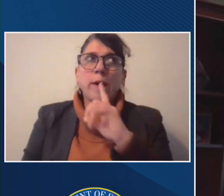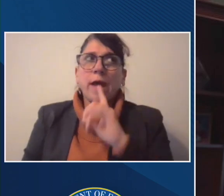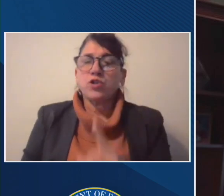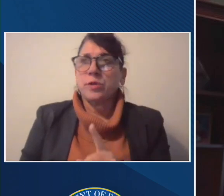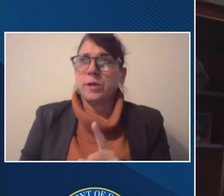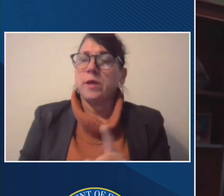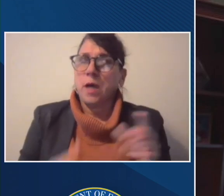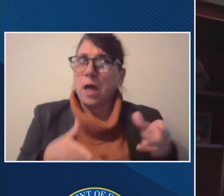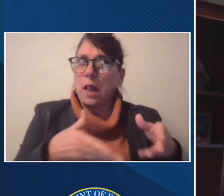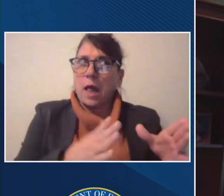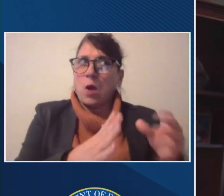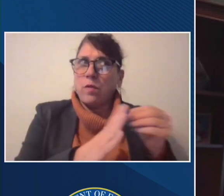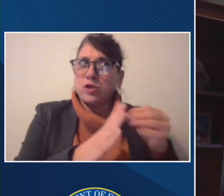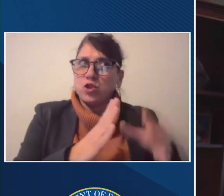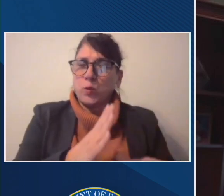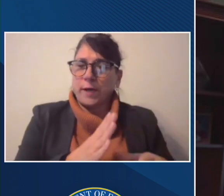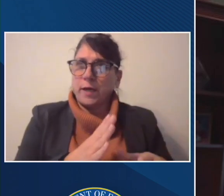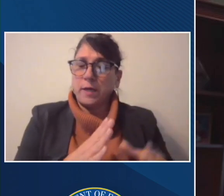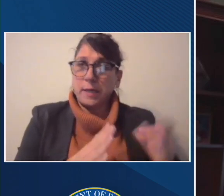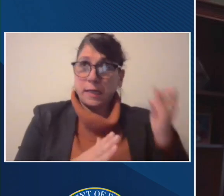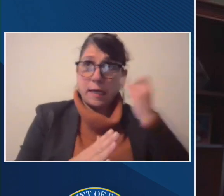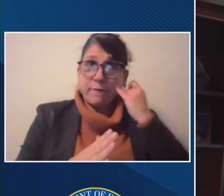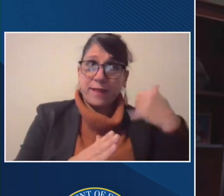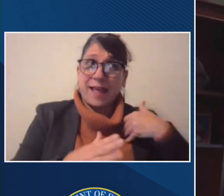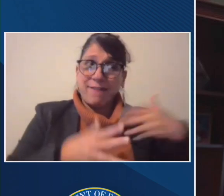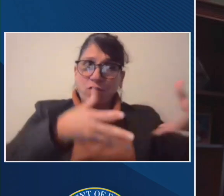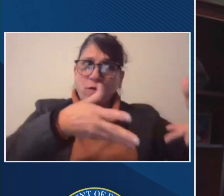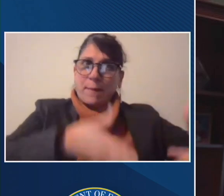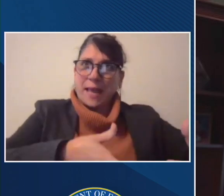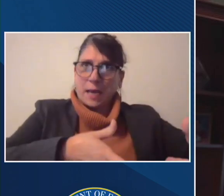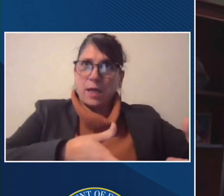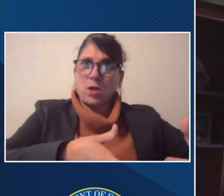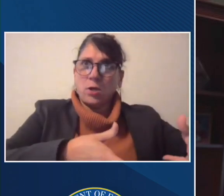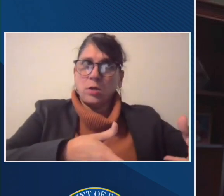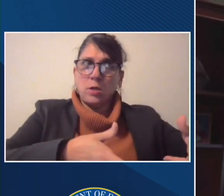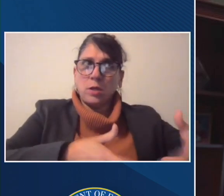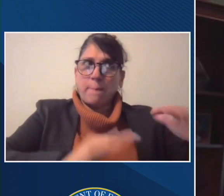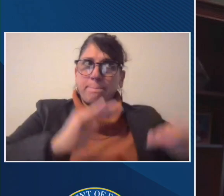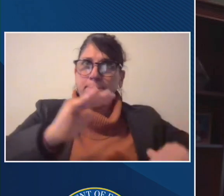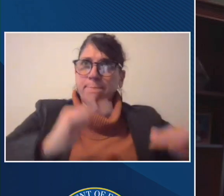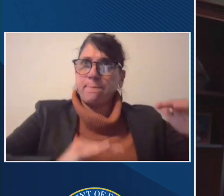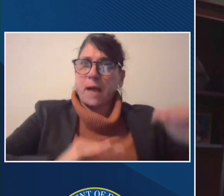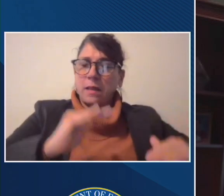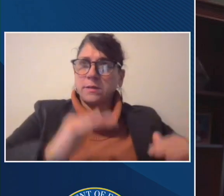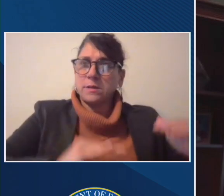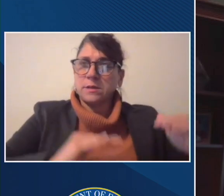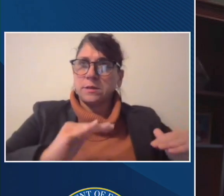student if they have a remaining balance d ue to them at the end of the fall